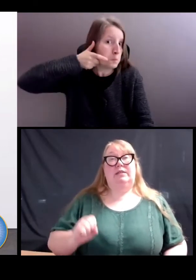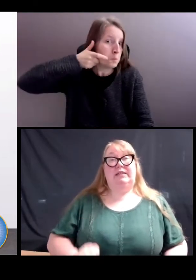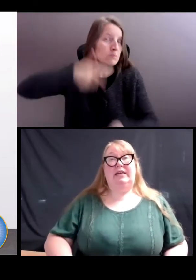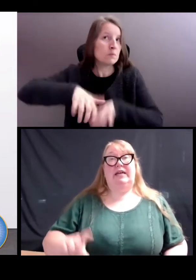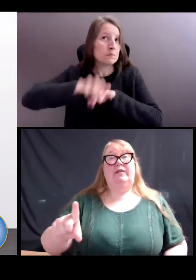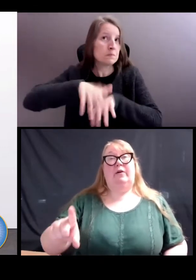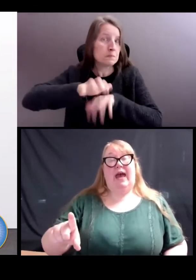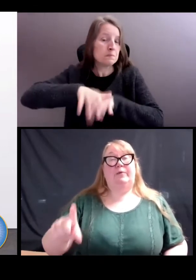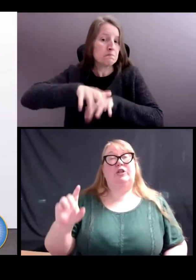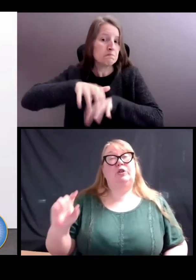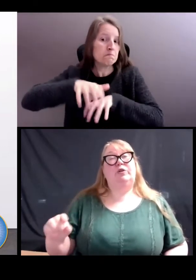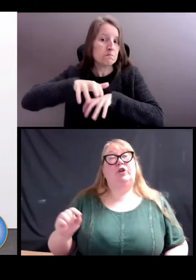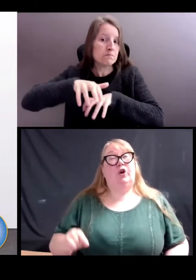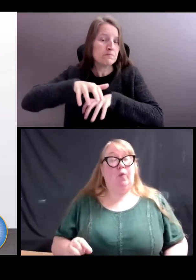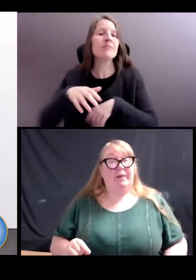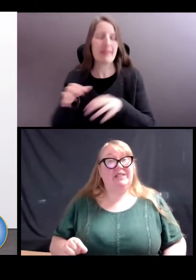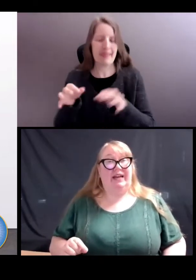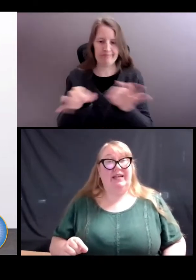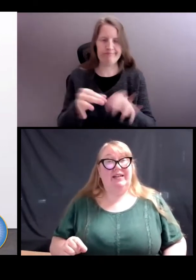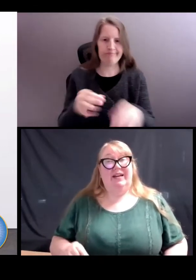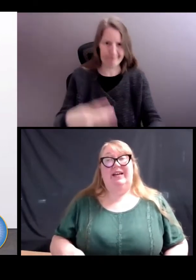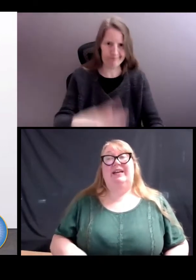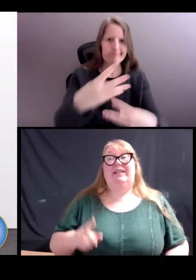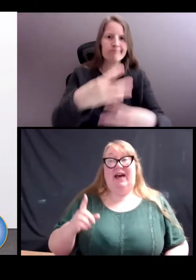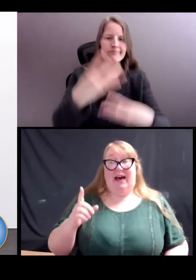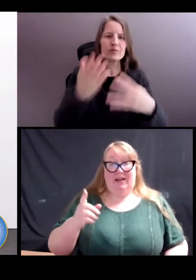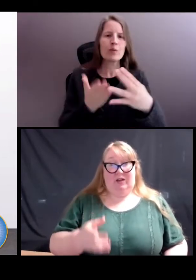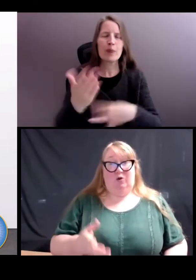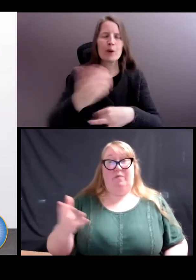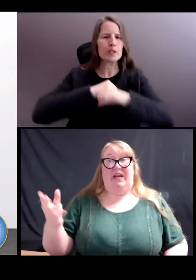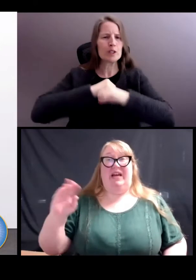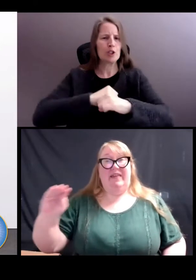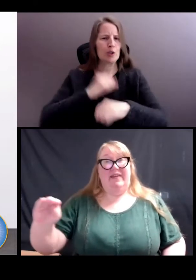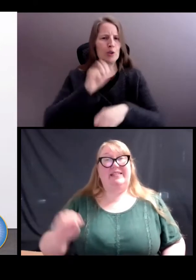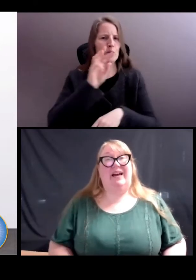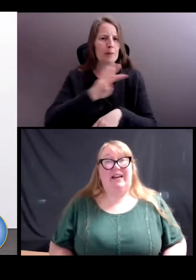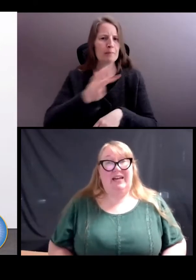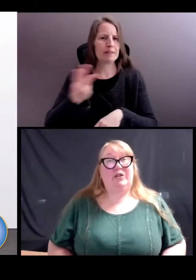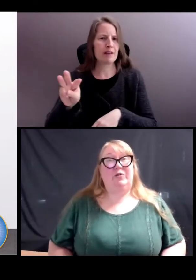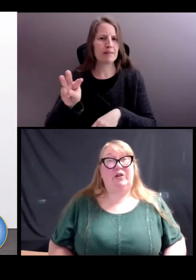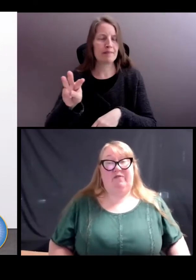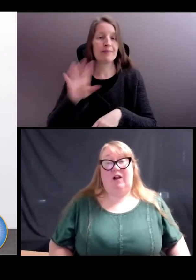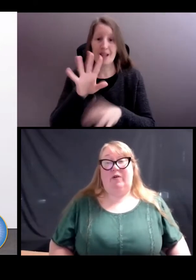sending their captions to a secure website That your meeting can sign in to follow the